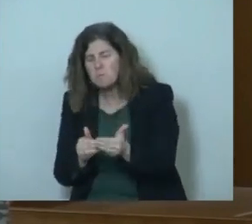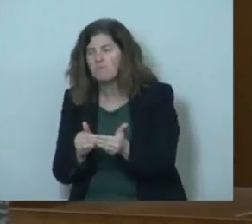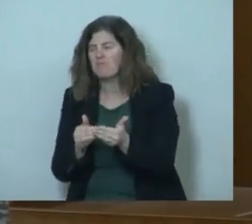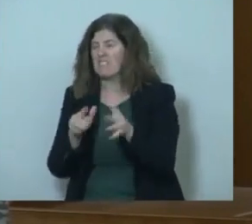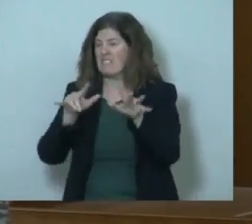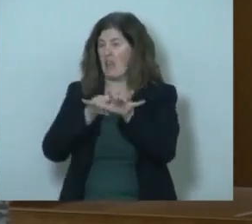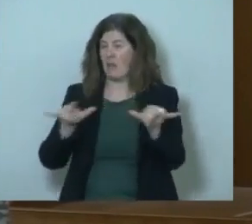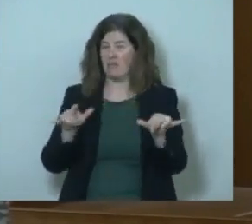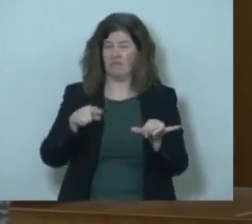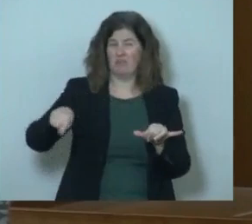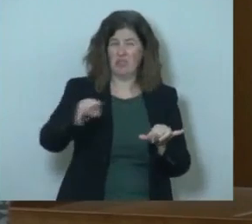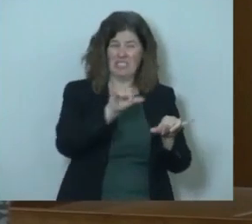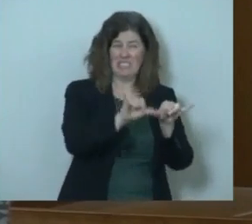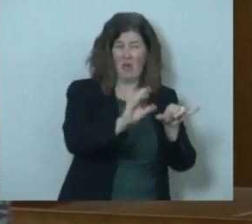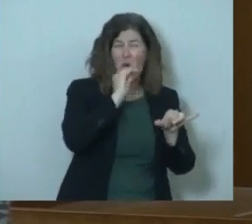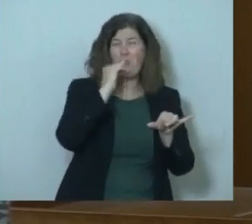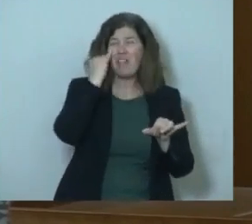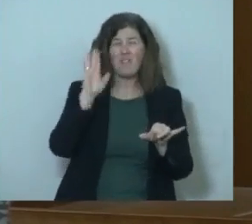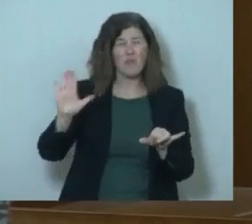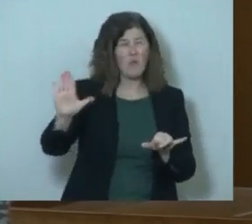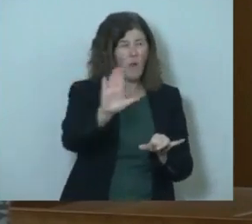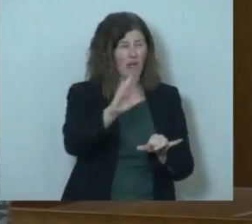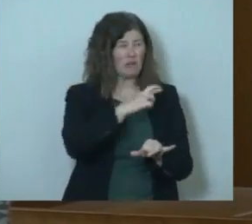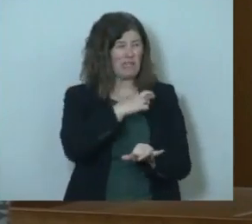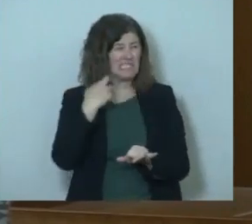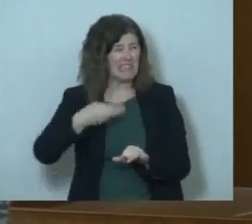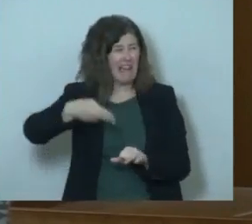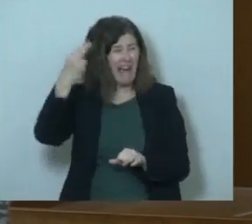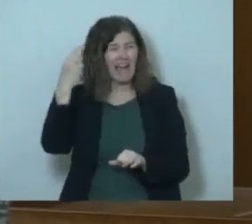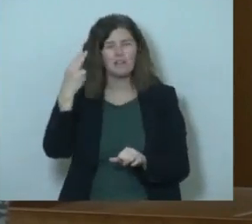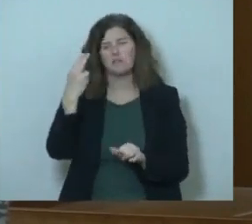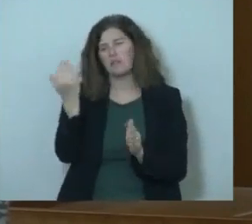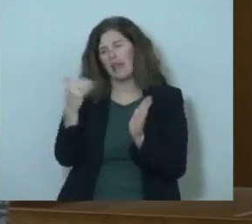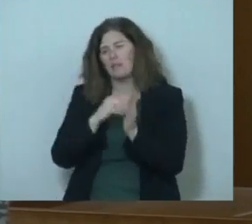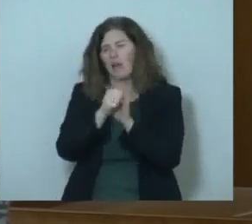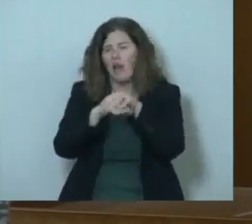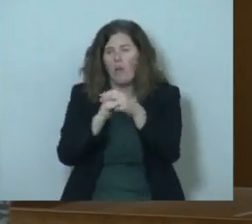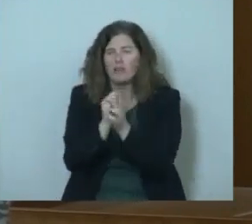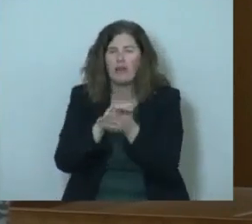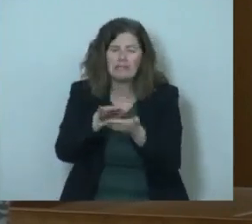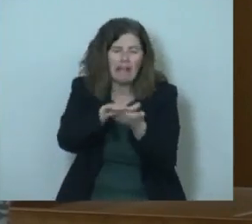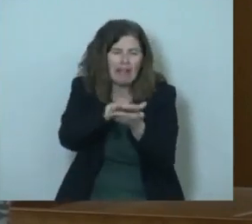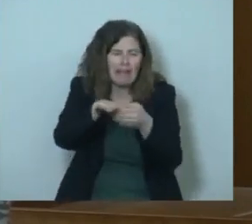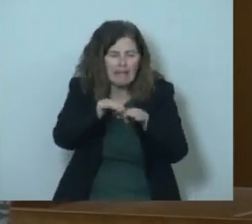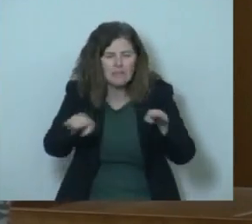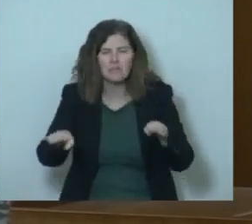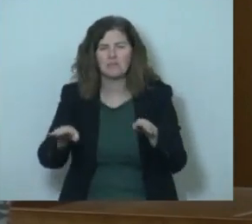CAP GO SLOWLY, LOOK AT THE DATA, GIVE A COUPLE OF WEEKS BETWEEN STEPS.